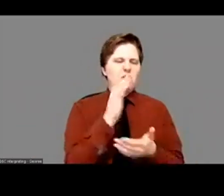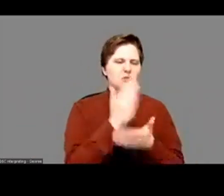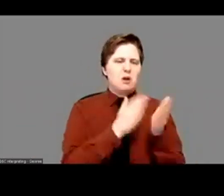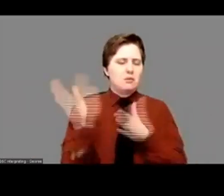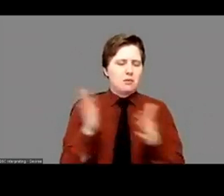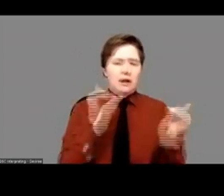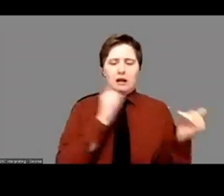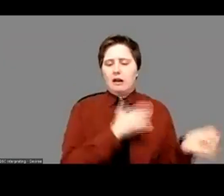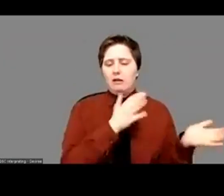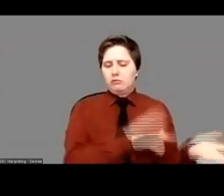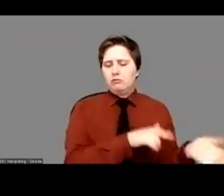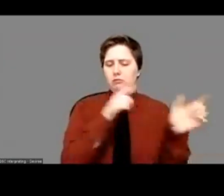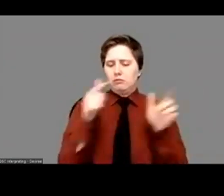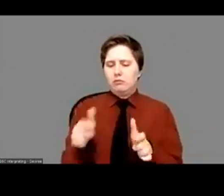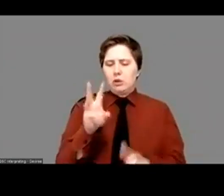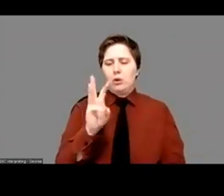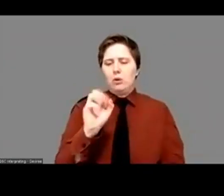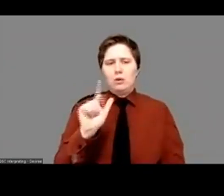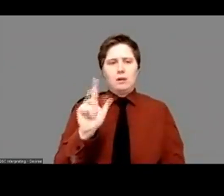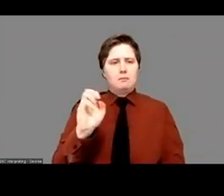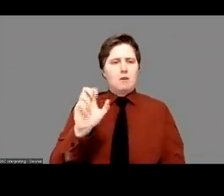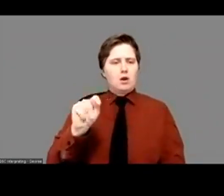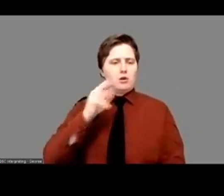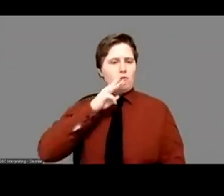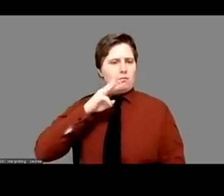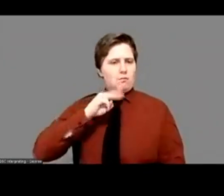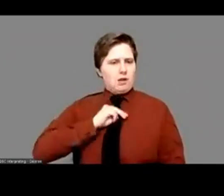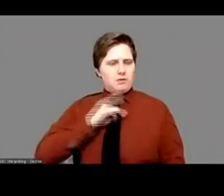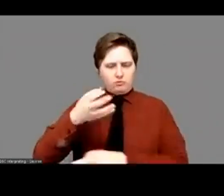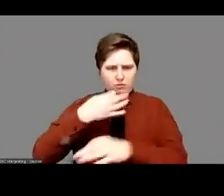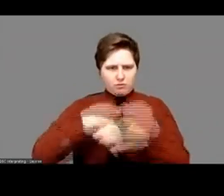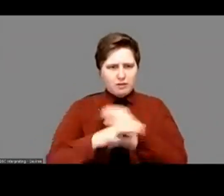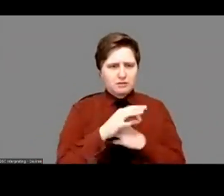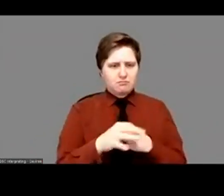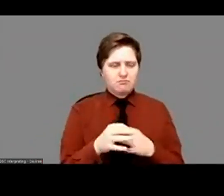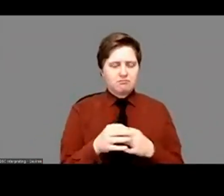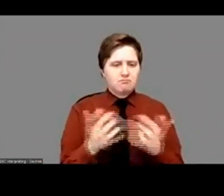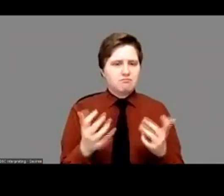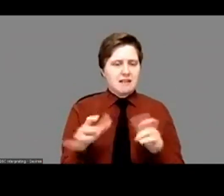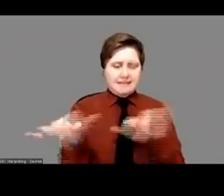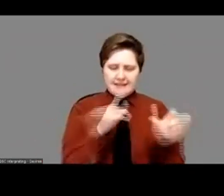now Walmart has stepped in to replace Kroger infected the very same location,